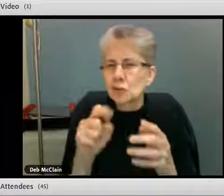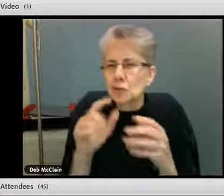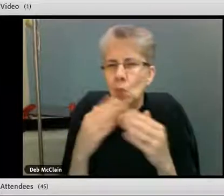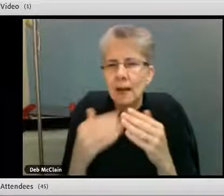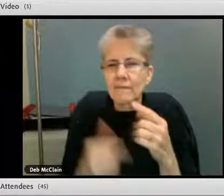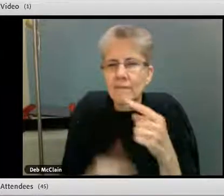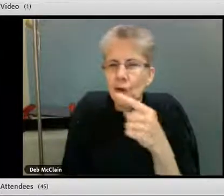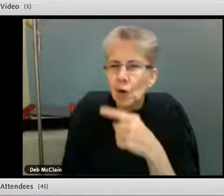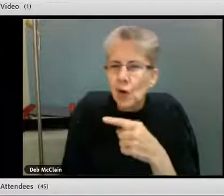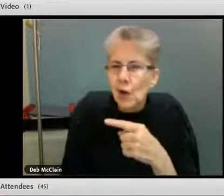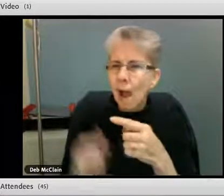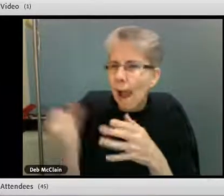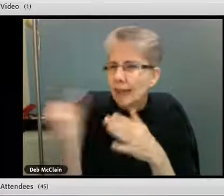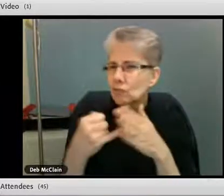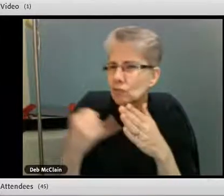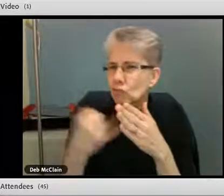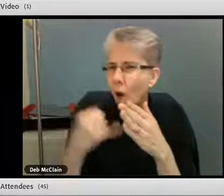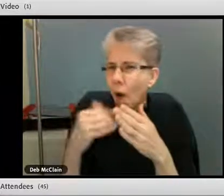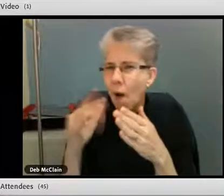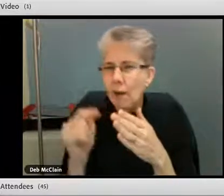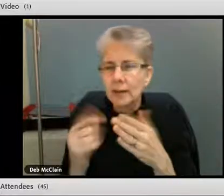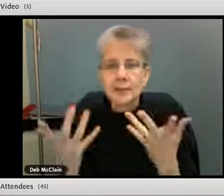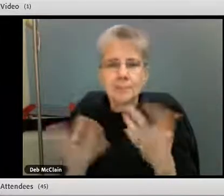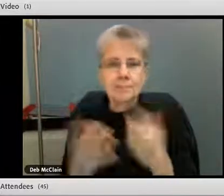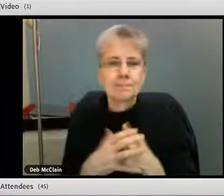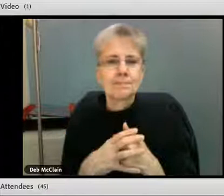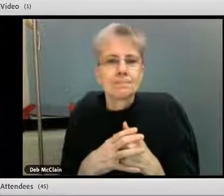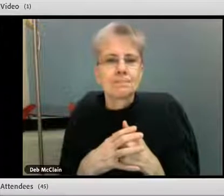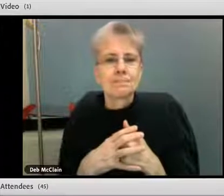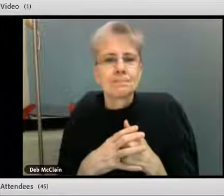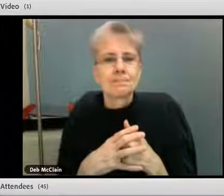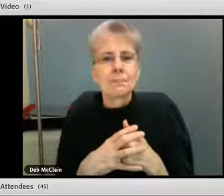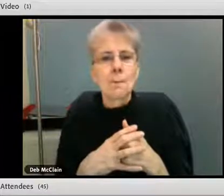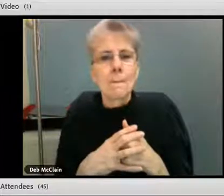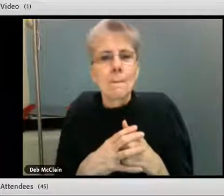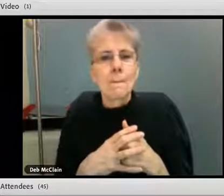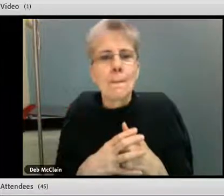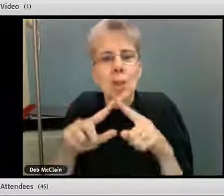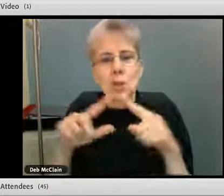I probably wouldn't do that. You can do that if you want.